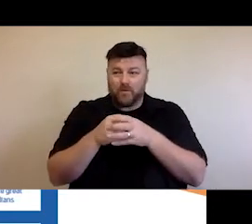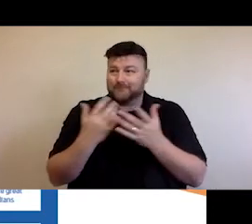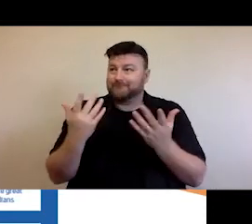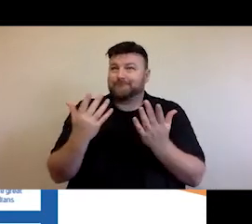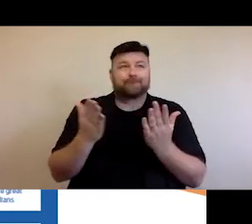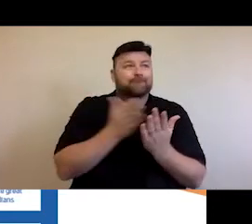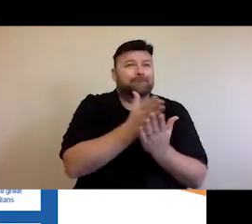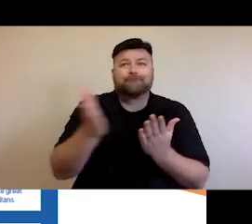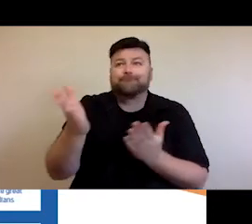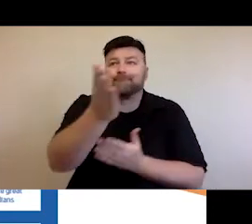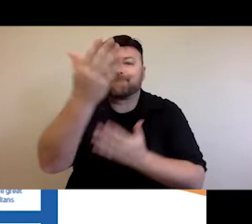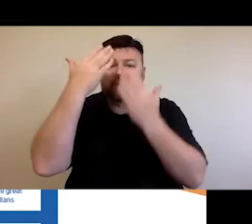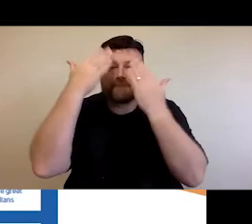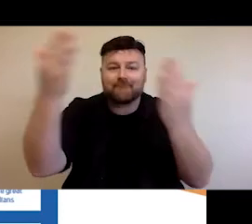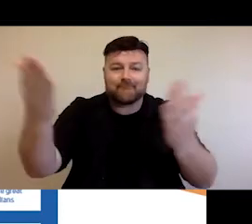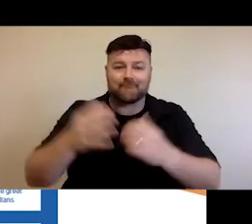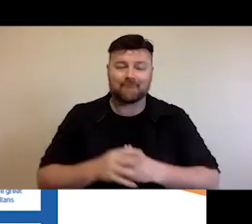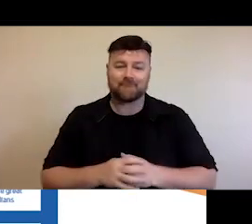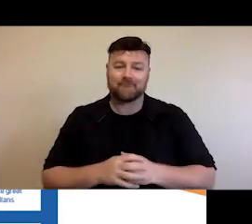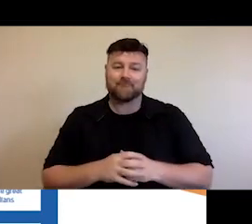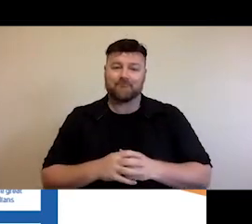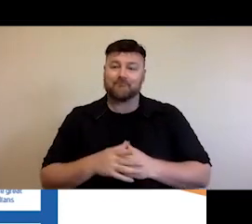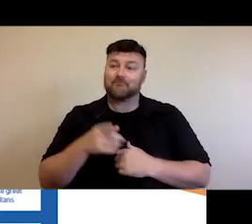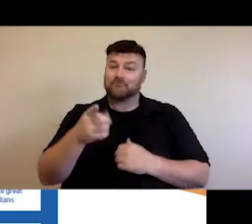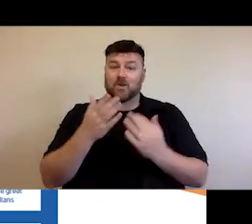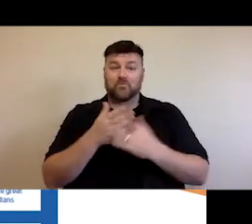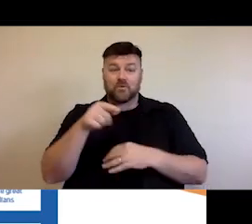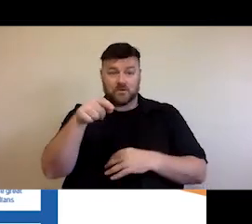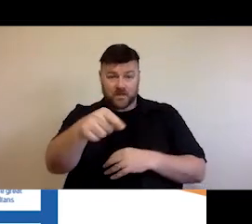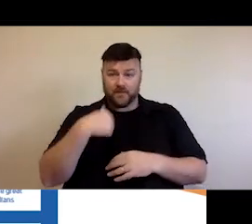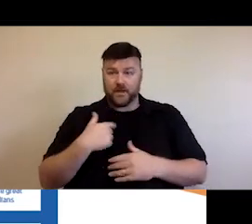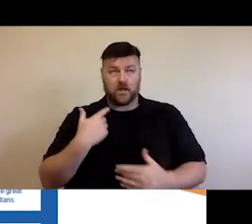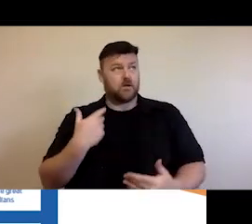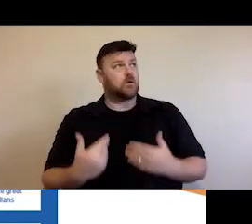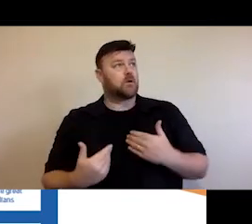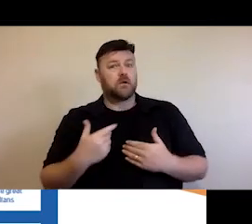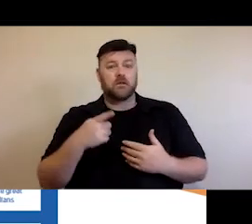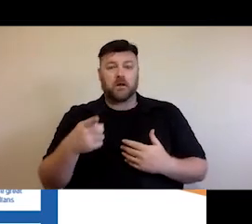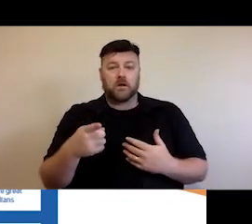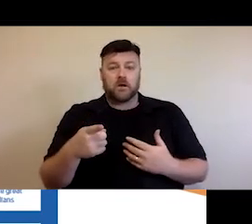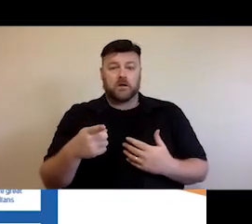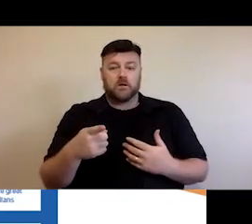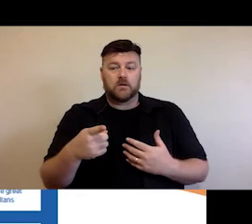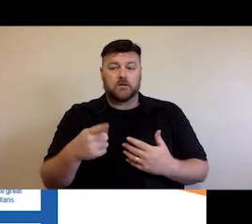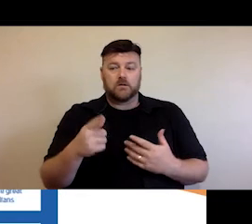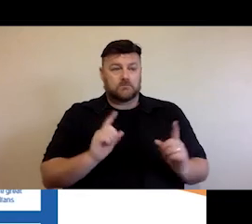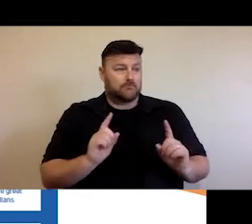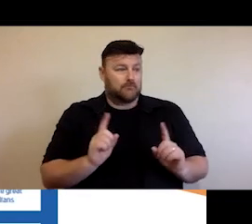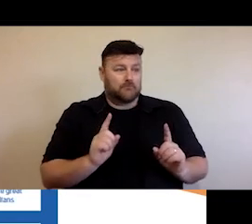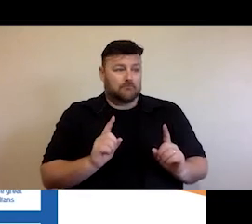In their uncertainty - we completed this during a time of broader uncertainty - they went to beliefs. As a result of this